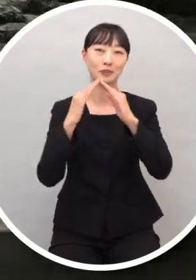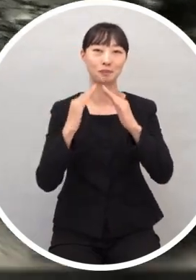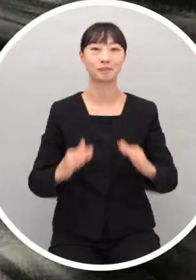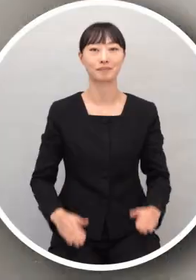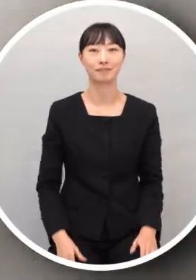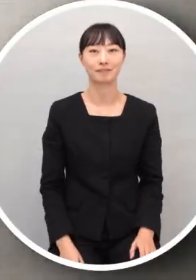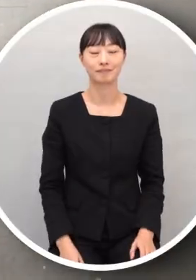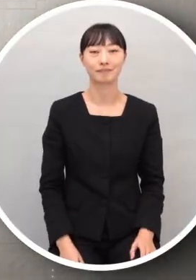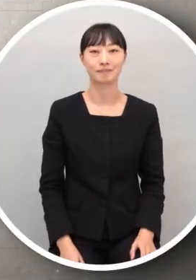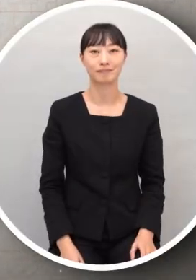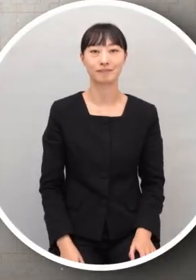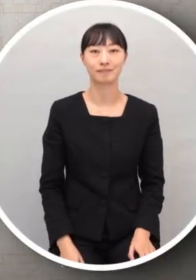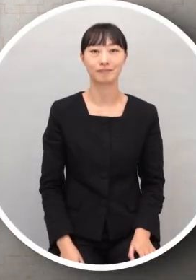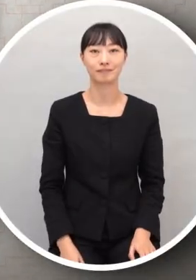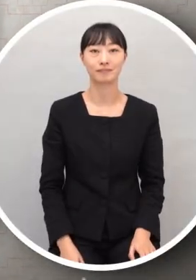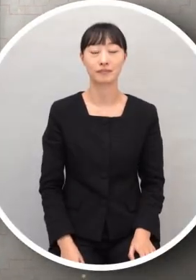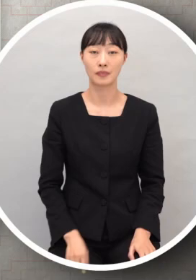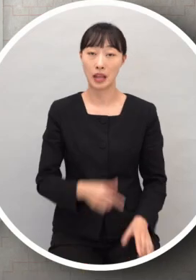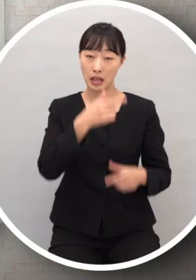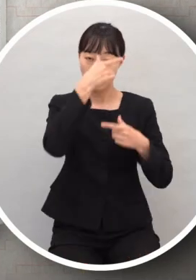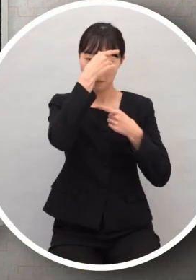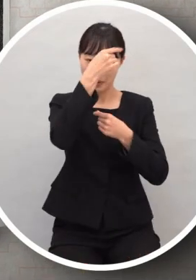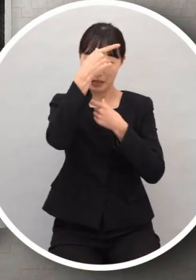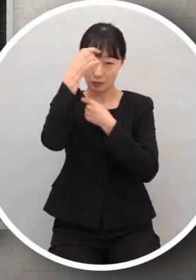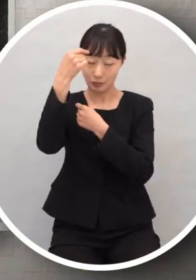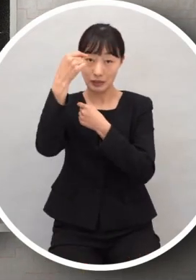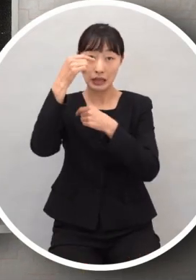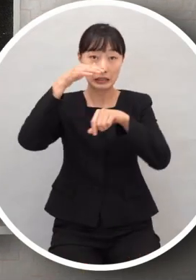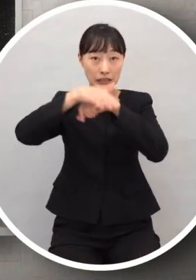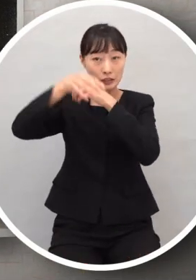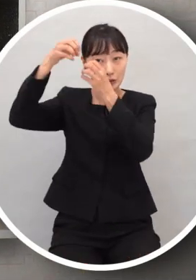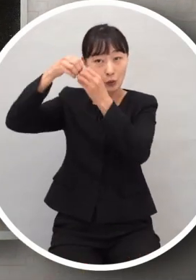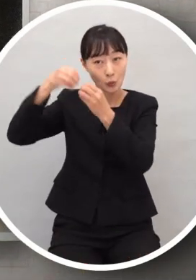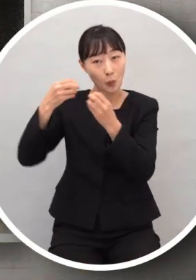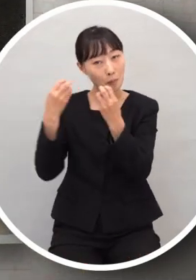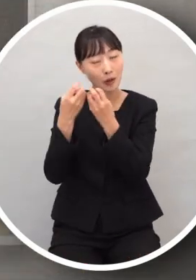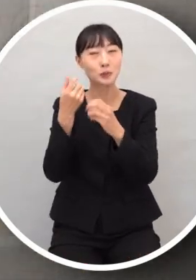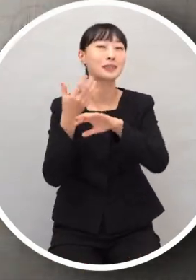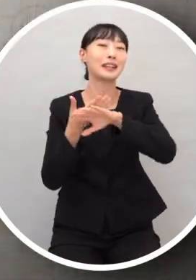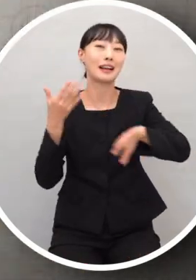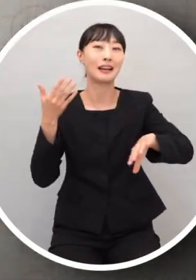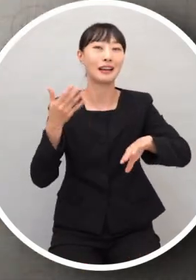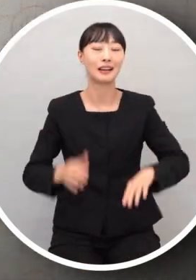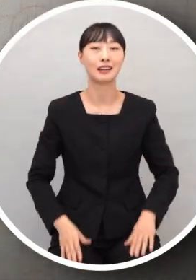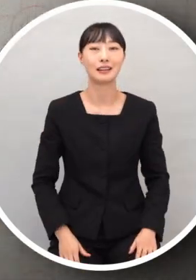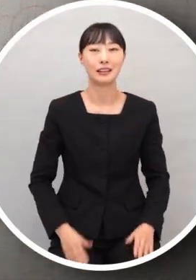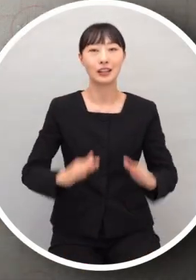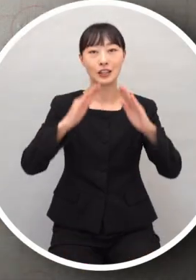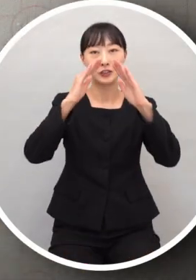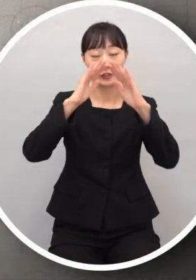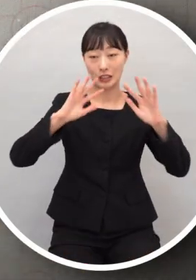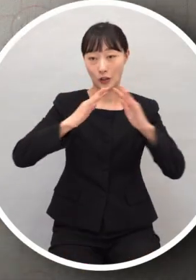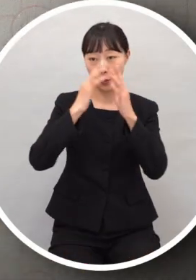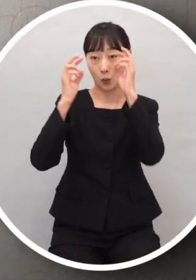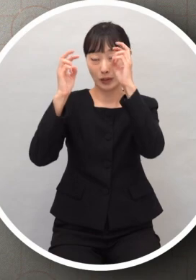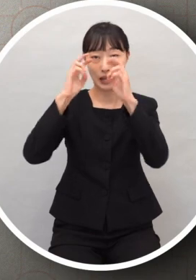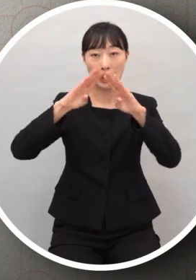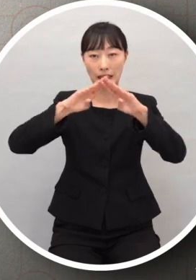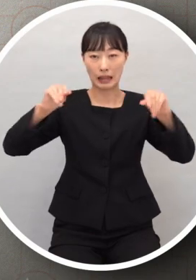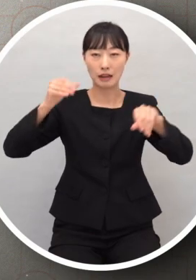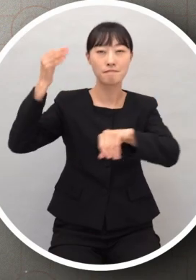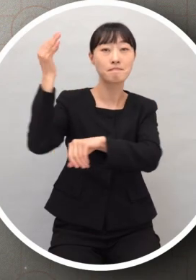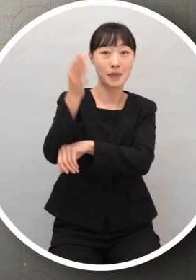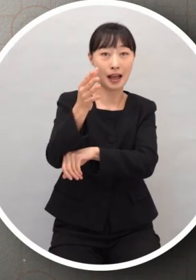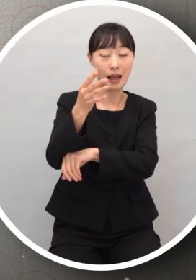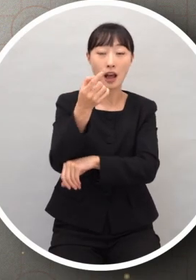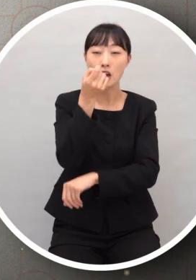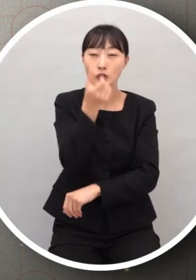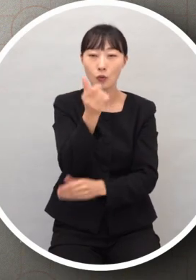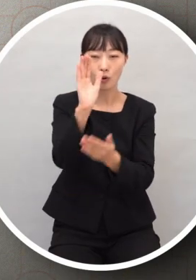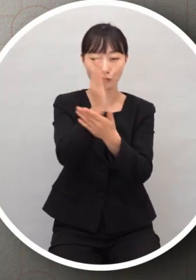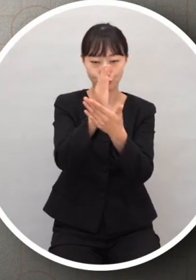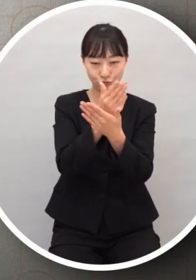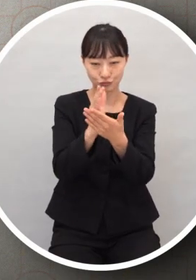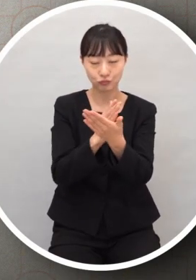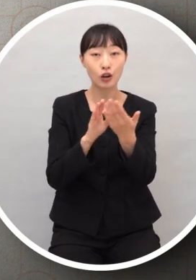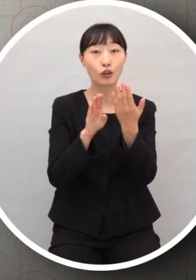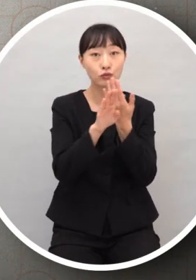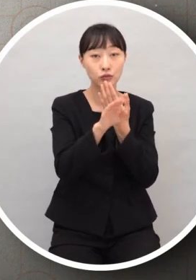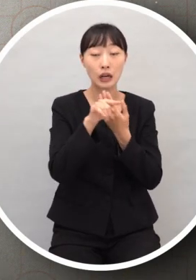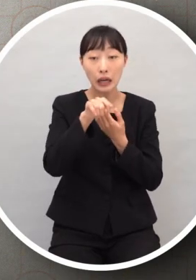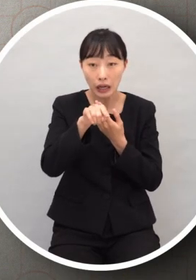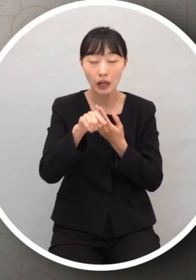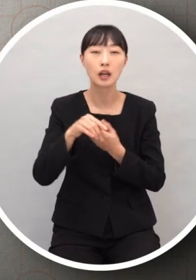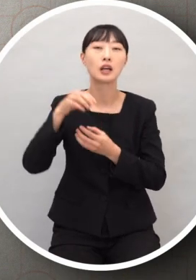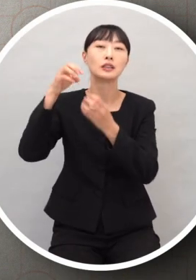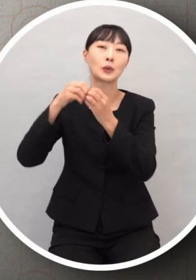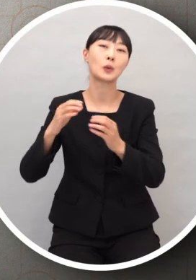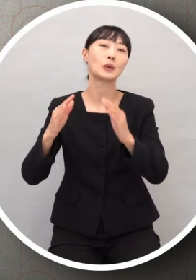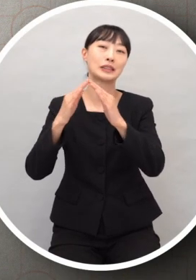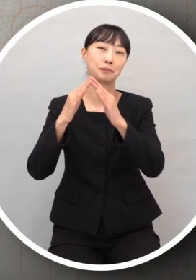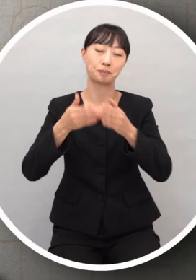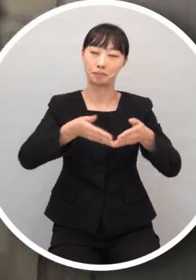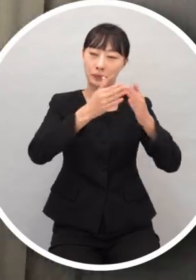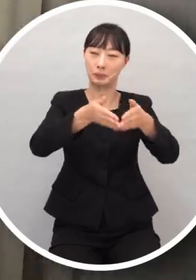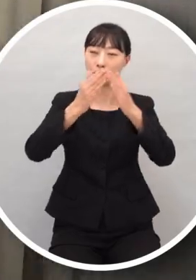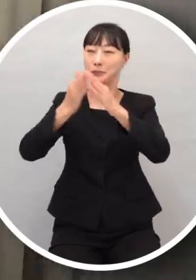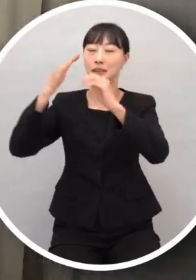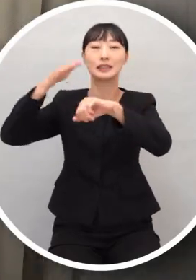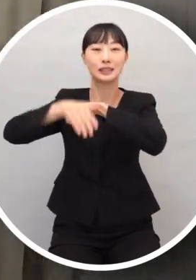Dosi hanok were different from traditional customized homes. Once a residential construction company bought a large area of land, they would divide it into smaller plots and create a hanok community.